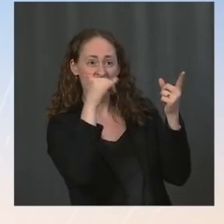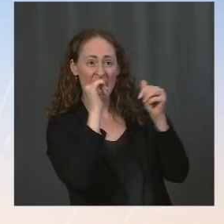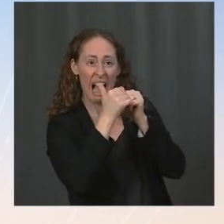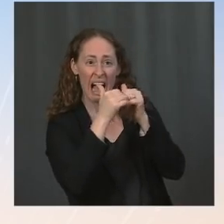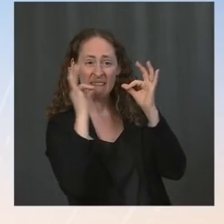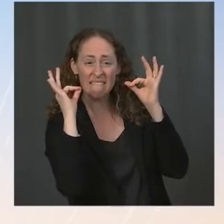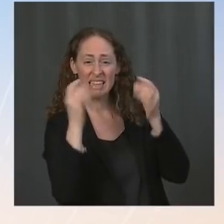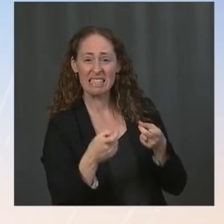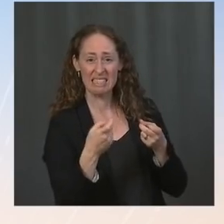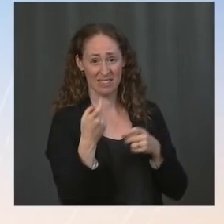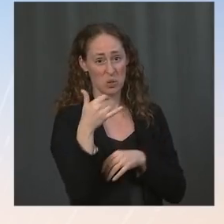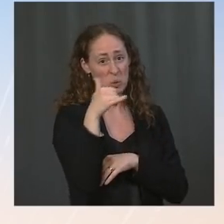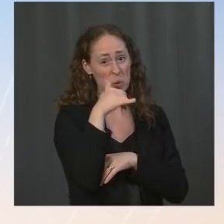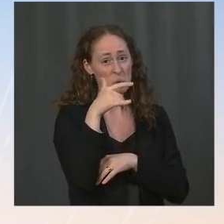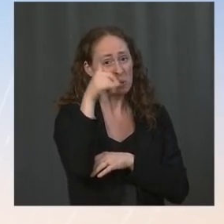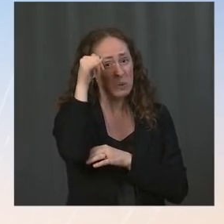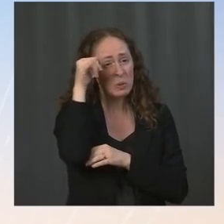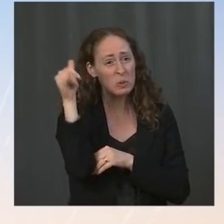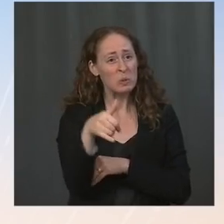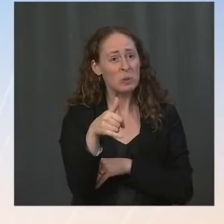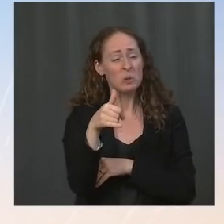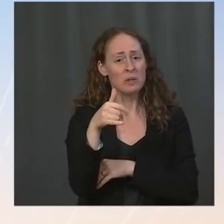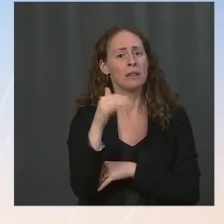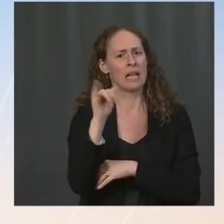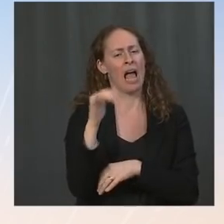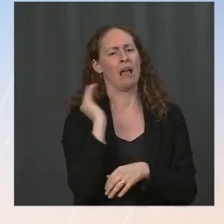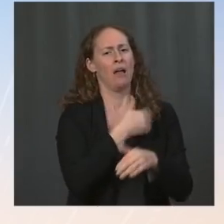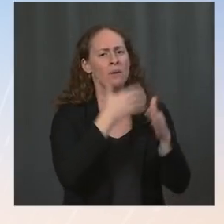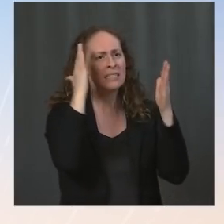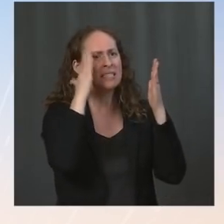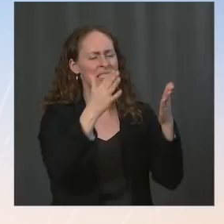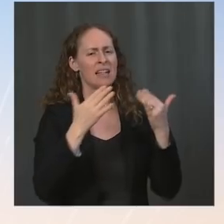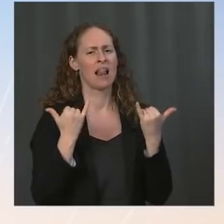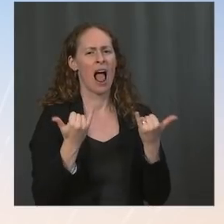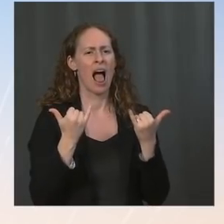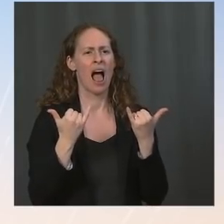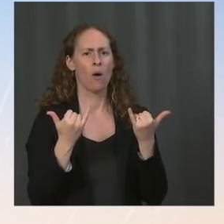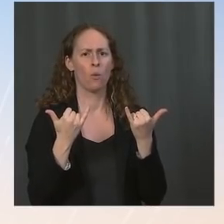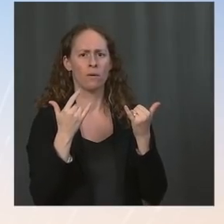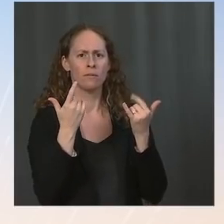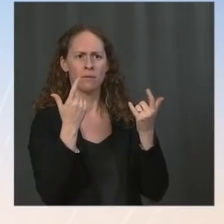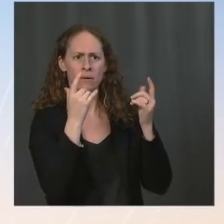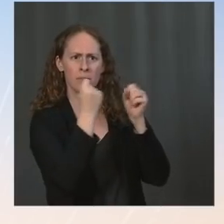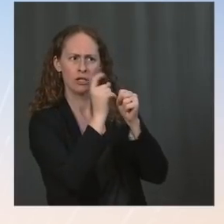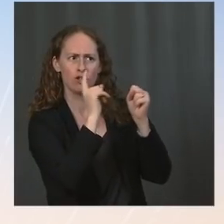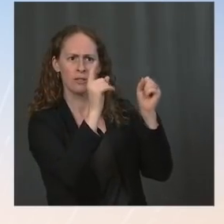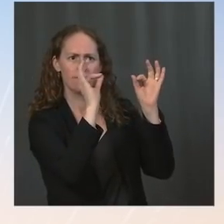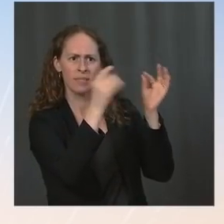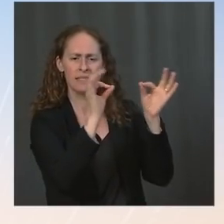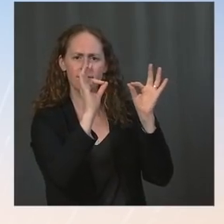But clearly, that's a big priority for everyone involved. It could be weeks to get everything fully back up and running.